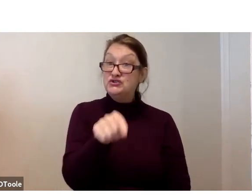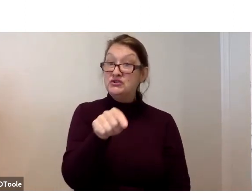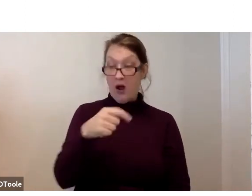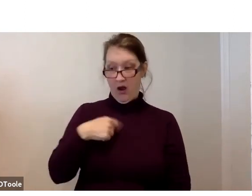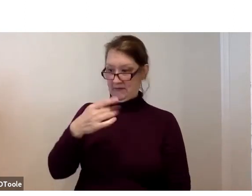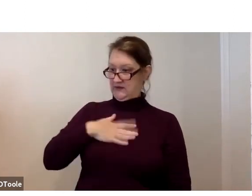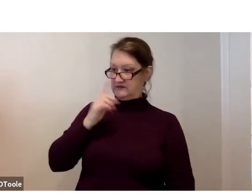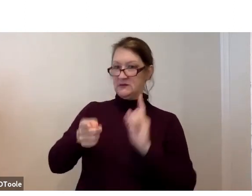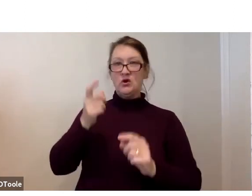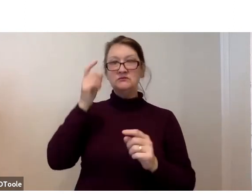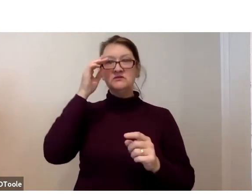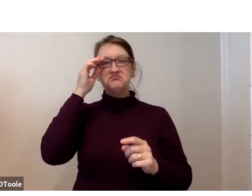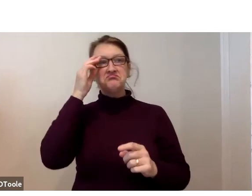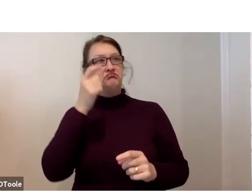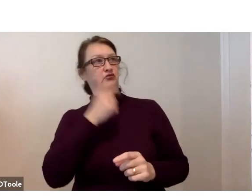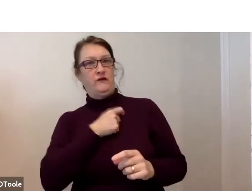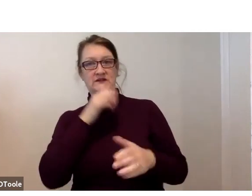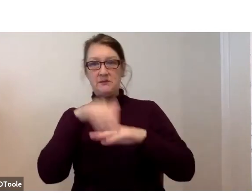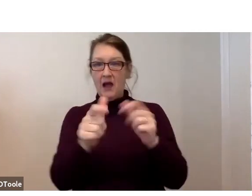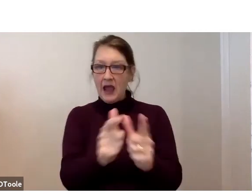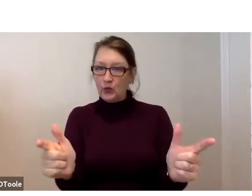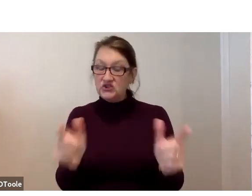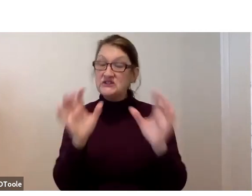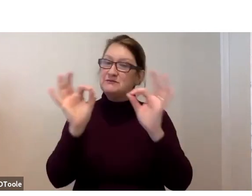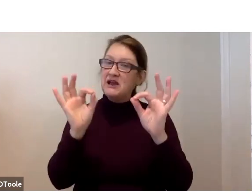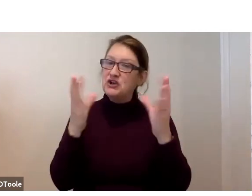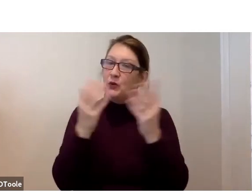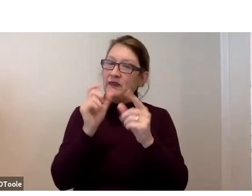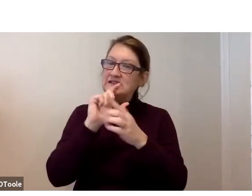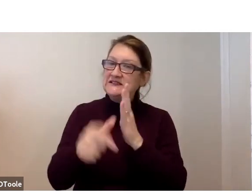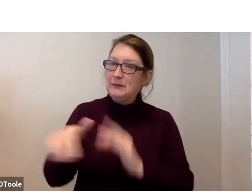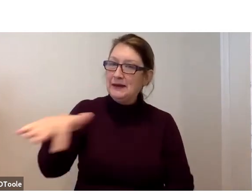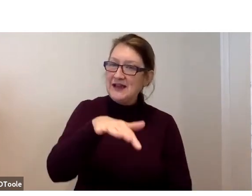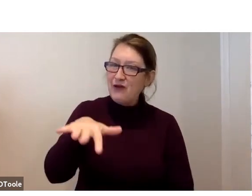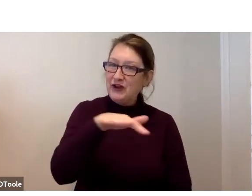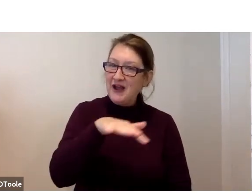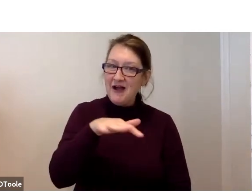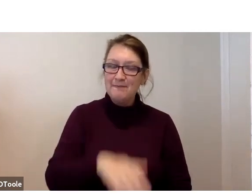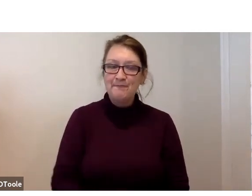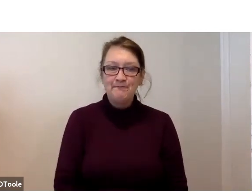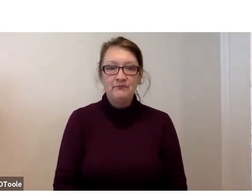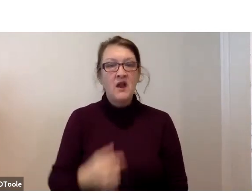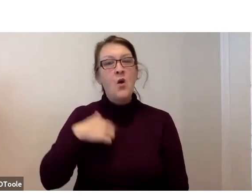Particularly in the disability sector. So I just wanted to briefly touch on it.